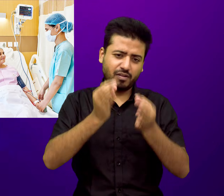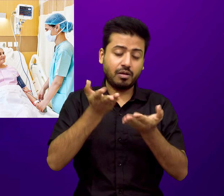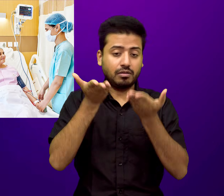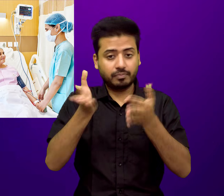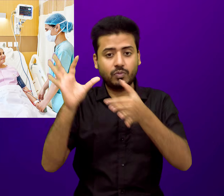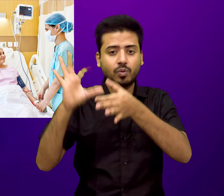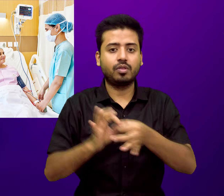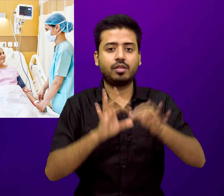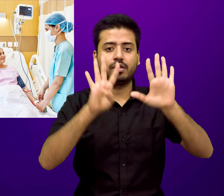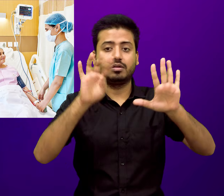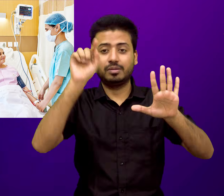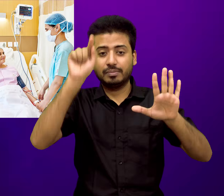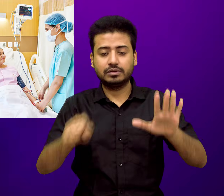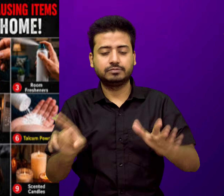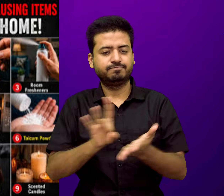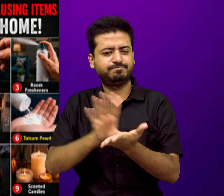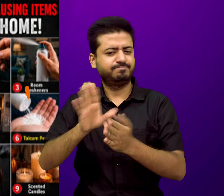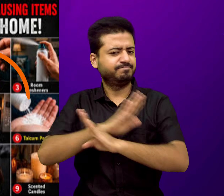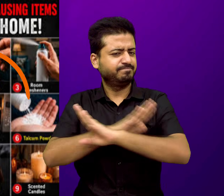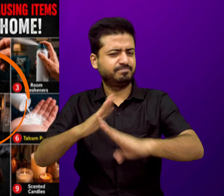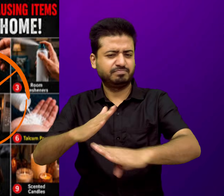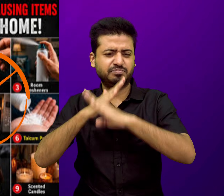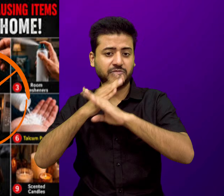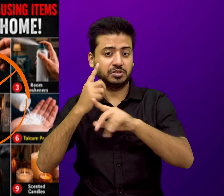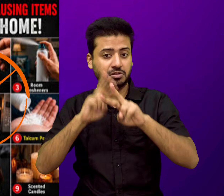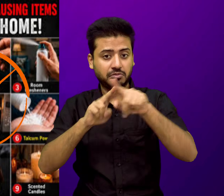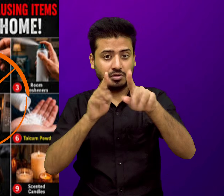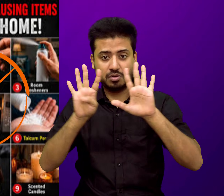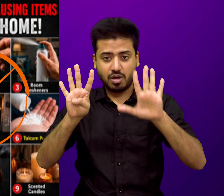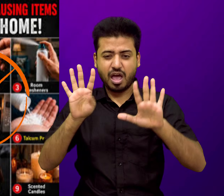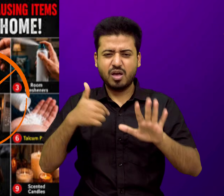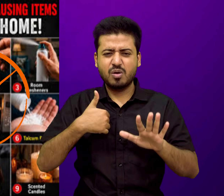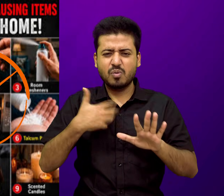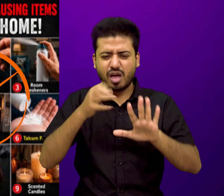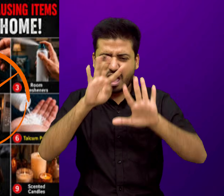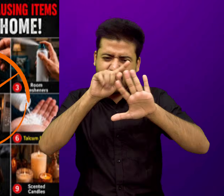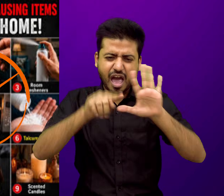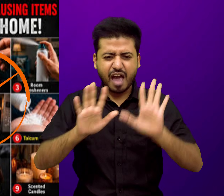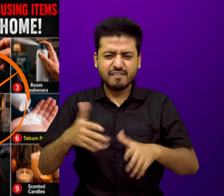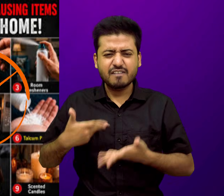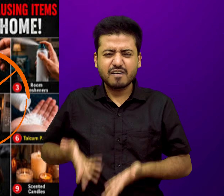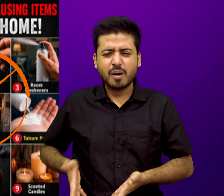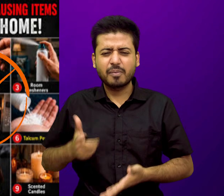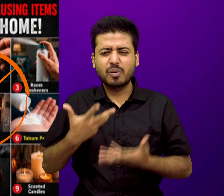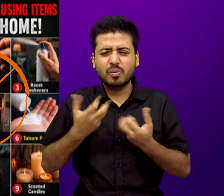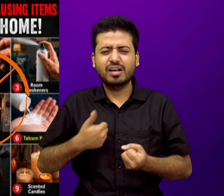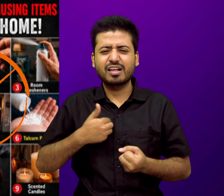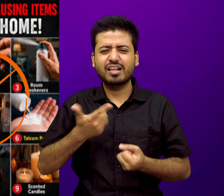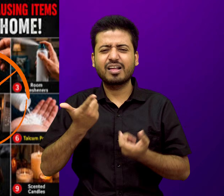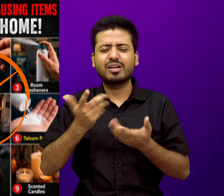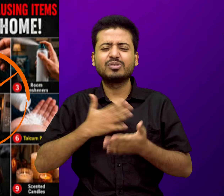scratched. Room sprays release volatile organic compounds, VOCC's, that can trigger allergies or